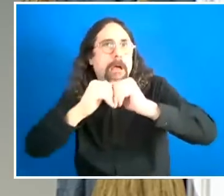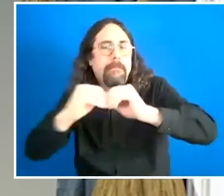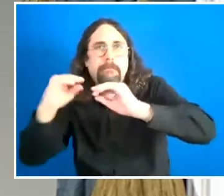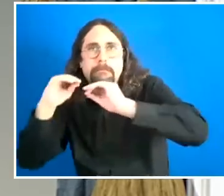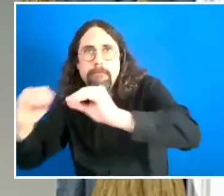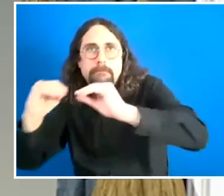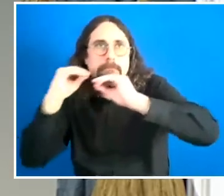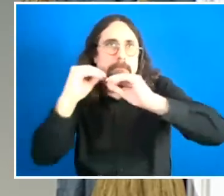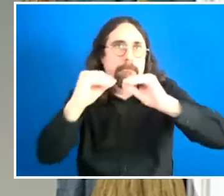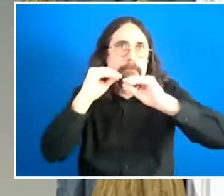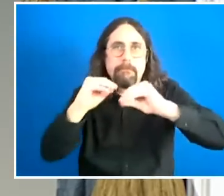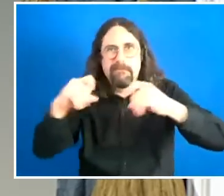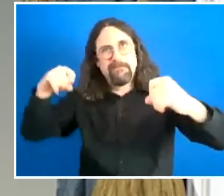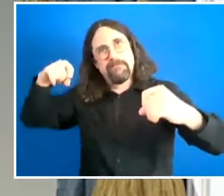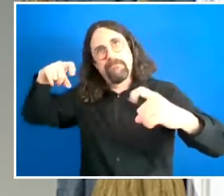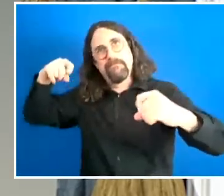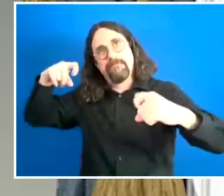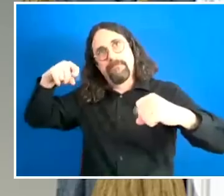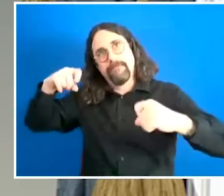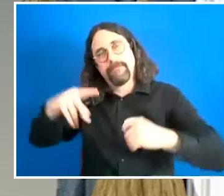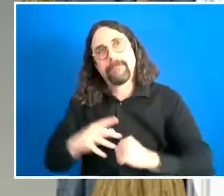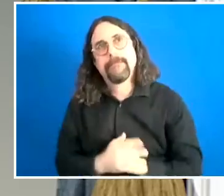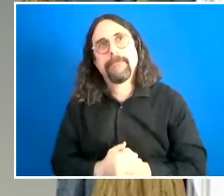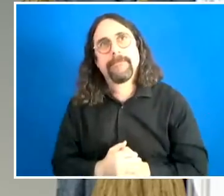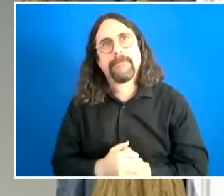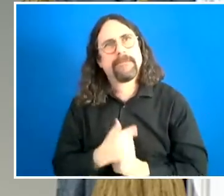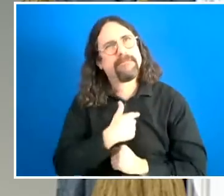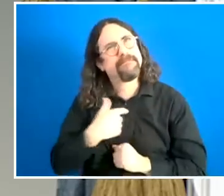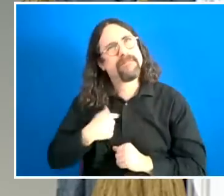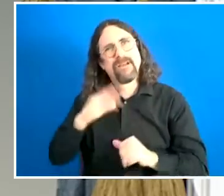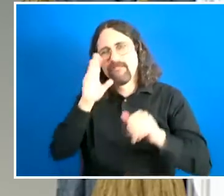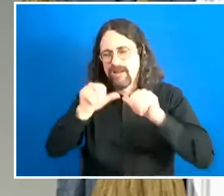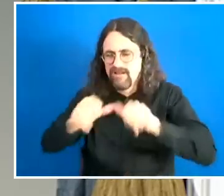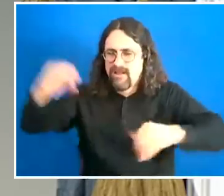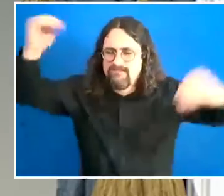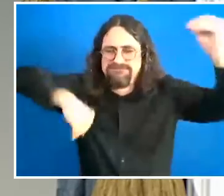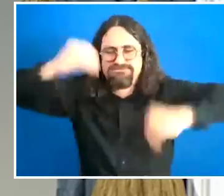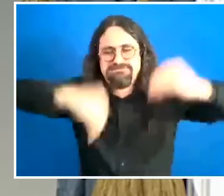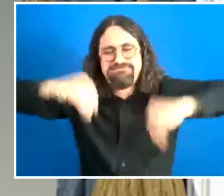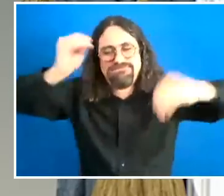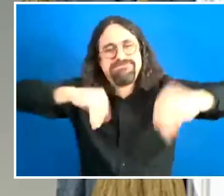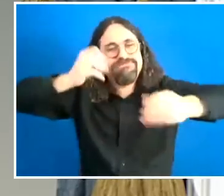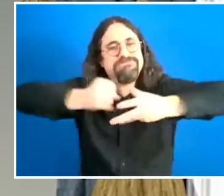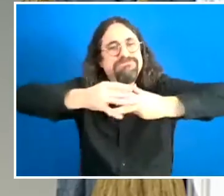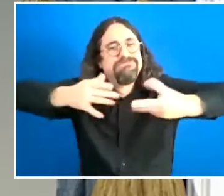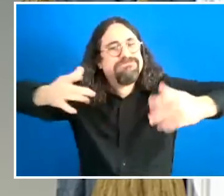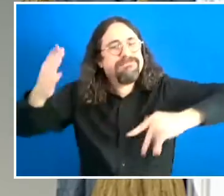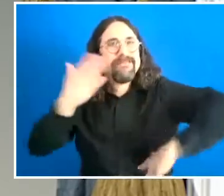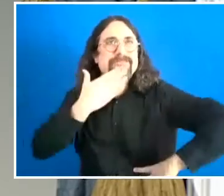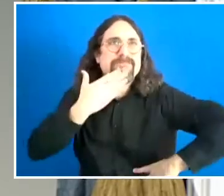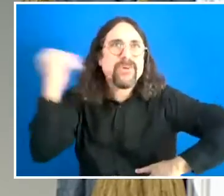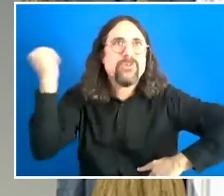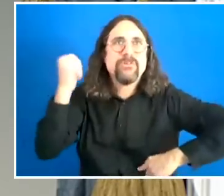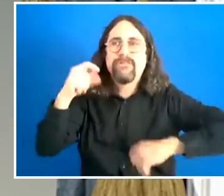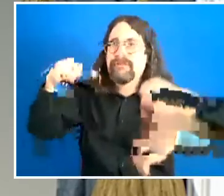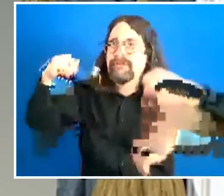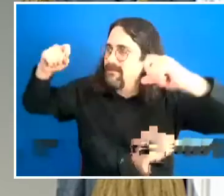SO THAT WE ARE AS THE MAYOR HAS SAID, PROVIDING STUDENTS WITH OPPORTUNITIES 24 /7TCO ONTINUE TO EXPAND AND